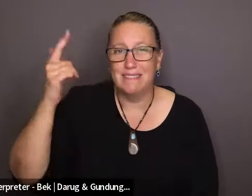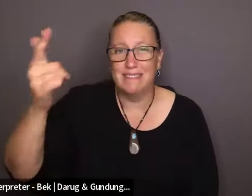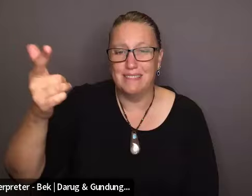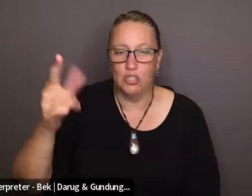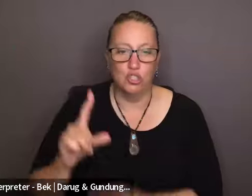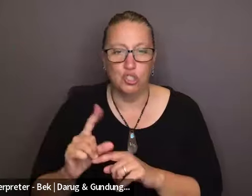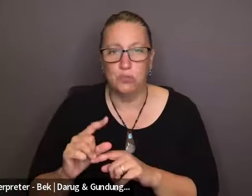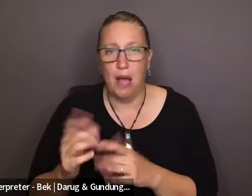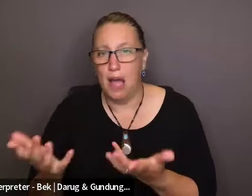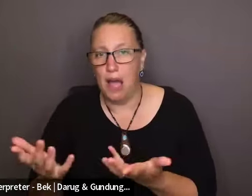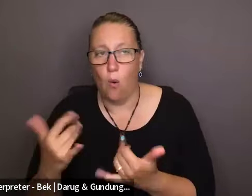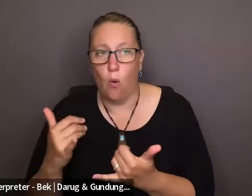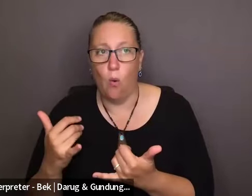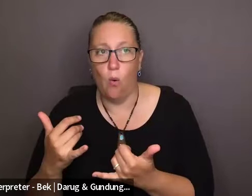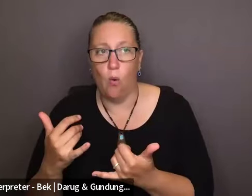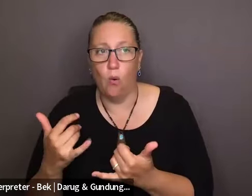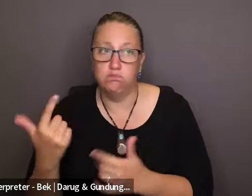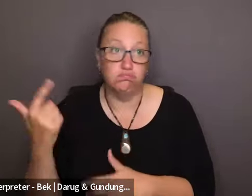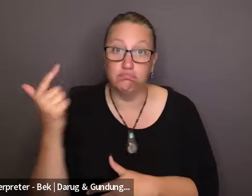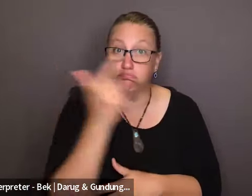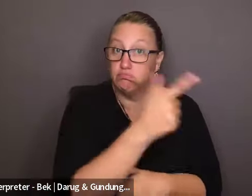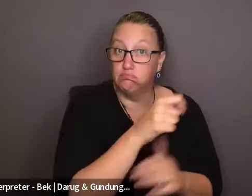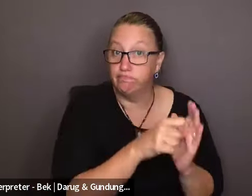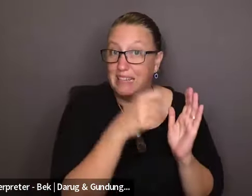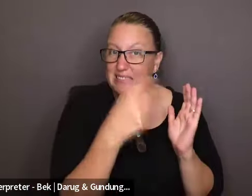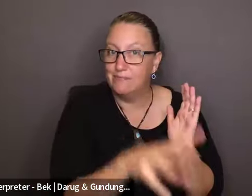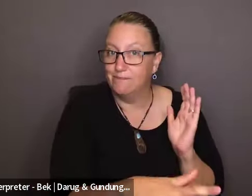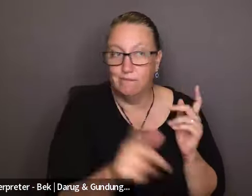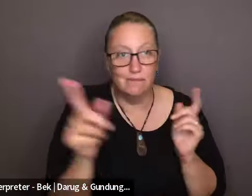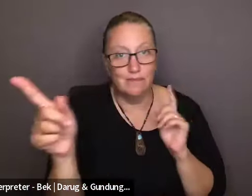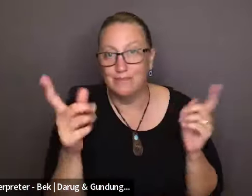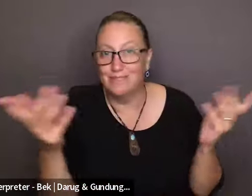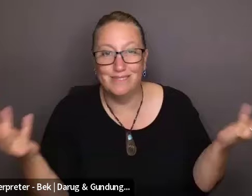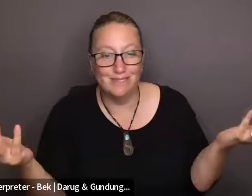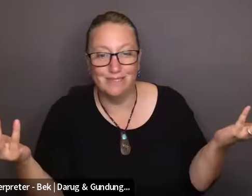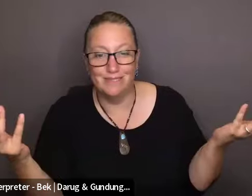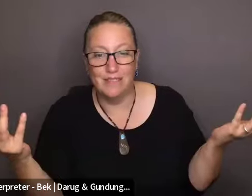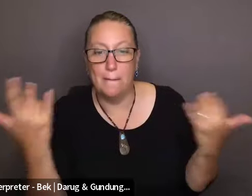this area. So we're not prescribing exact costs . You might live in a place where it's cheaper to get